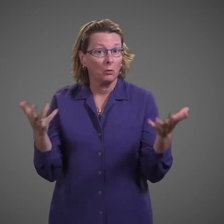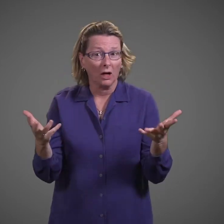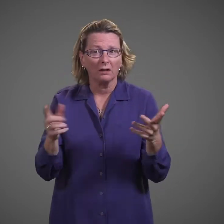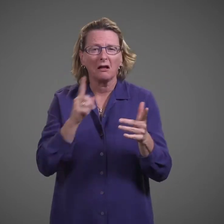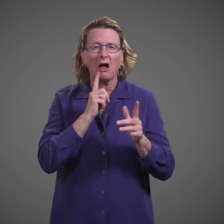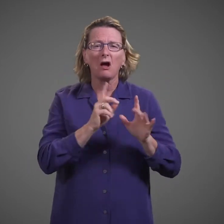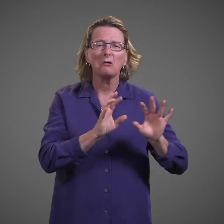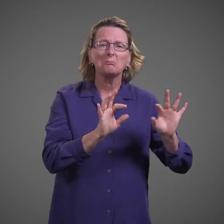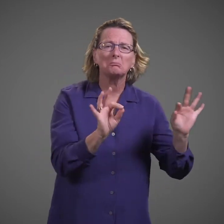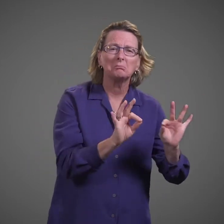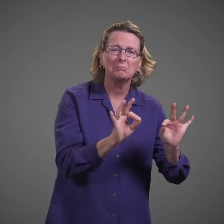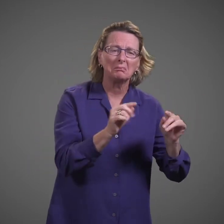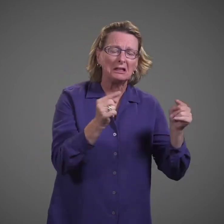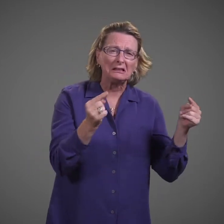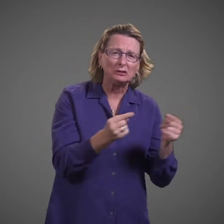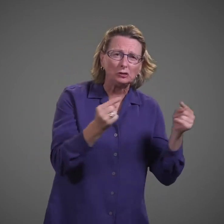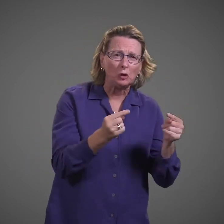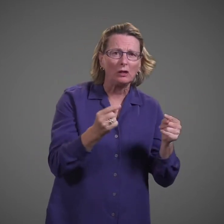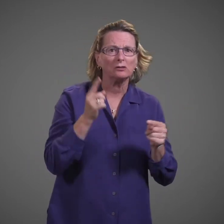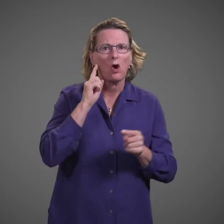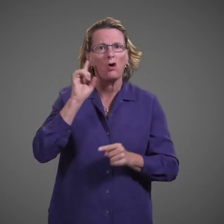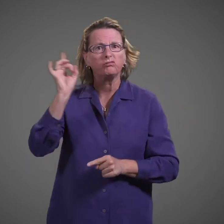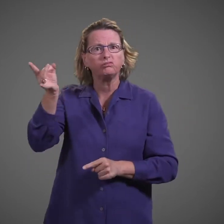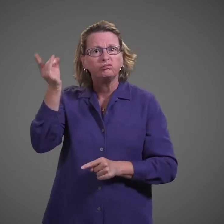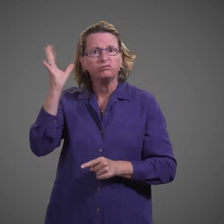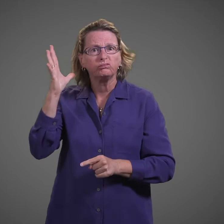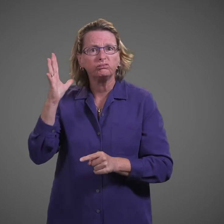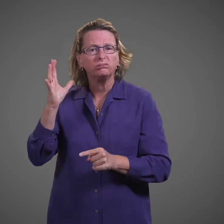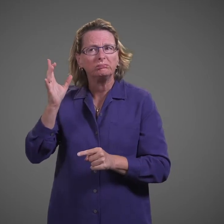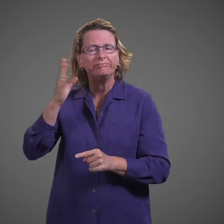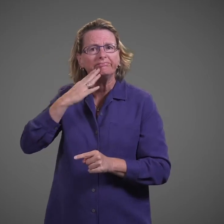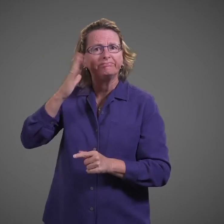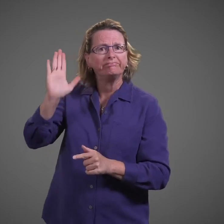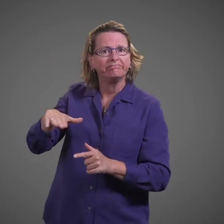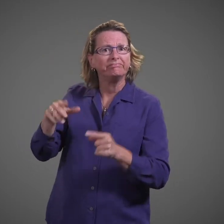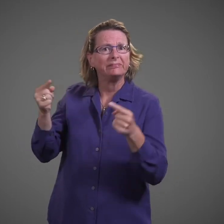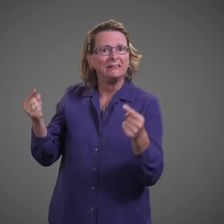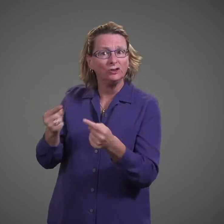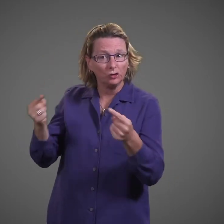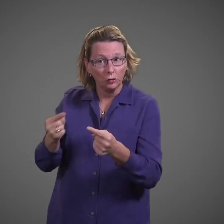These accidents can cause injuries varying in intensity from mild all the way to very severe.